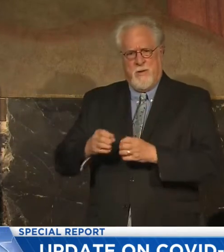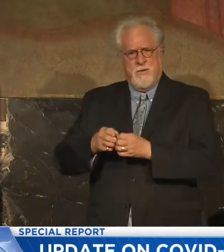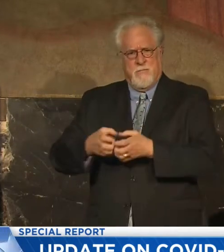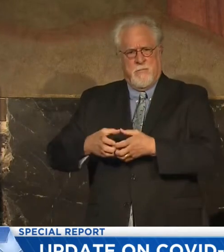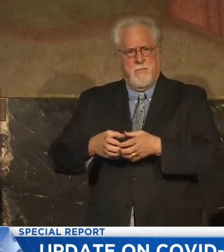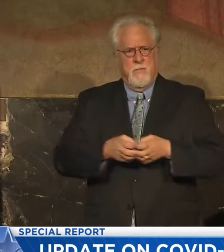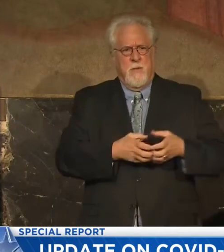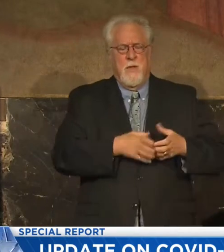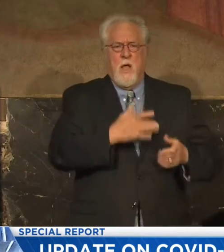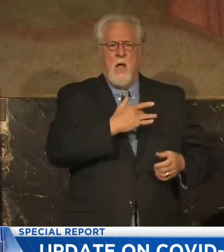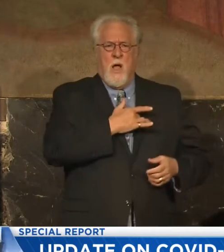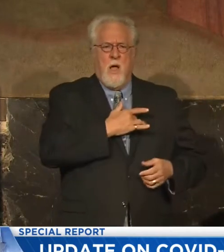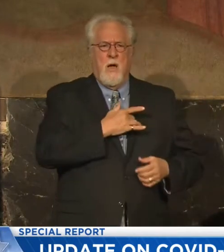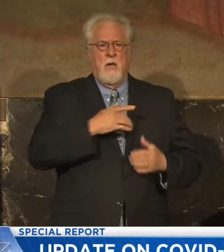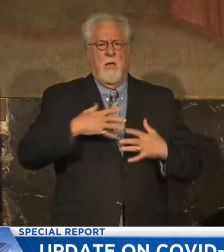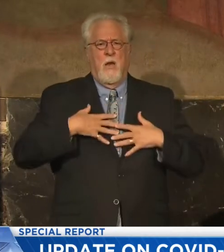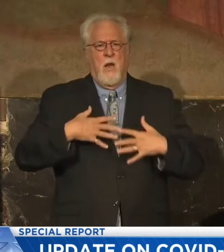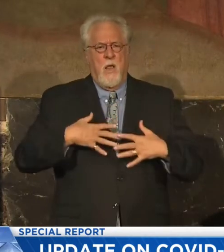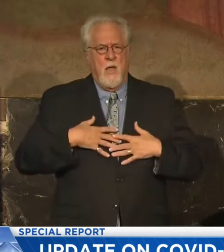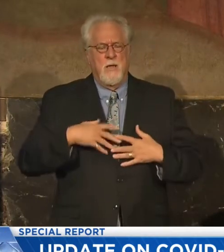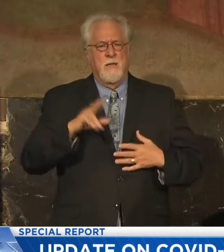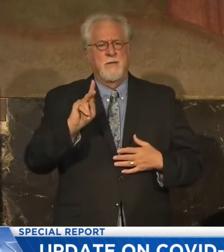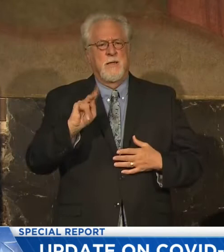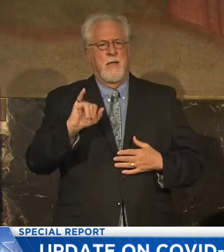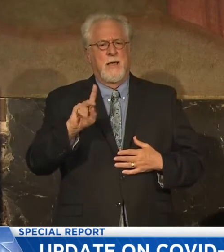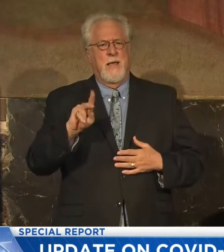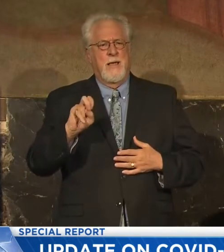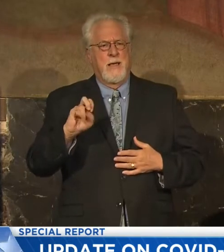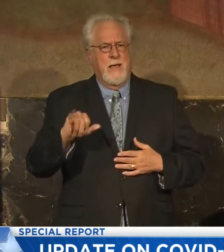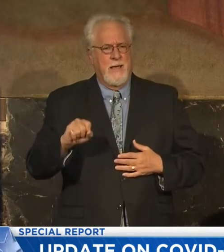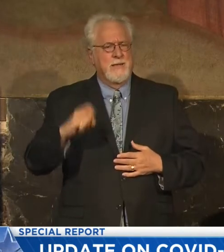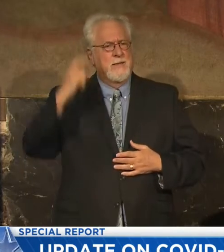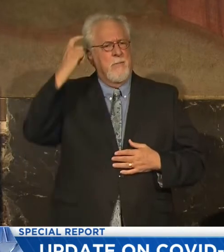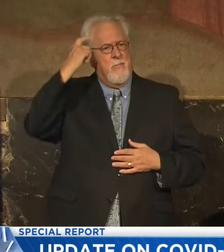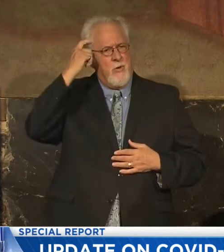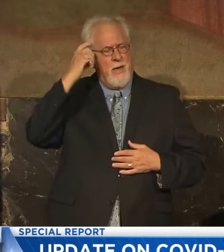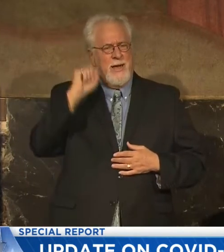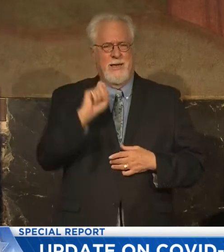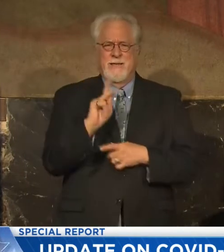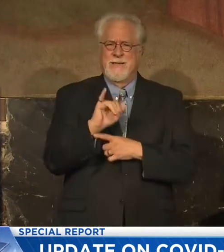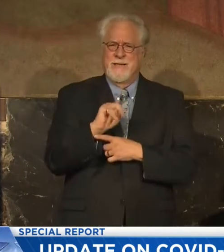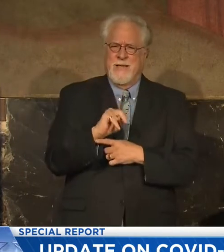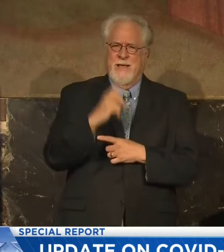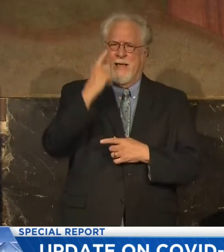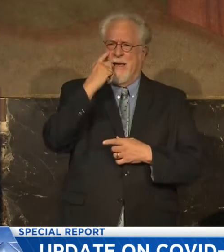COUNTRY AND HERE IN LOUISIANA. OBVIOUSLY. LIKE ITS NAME WOULD INDICATE, ITS CONDITION IN CHILDREN WHERE